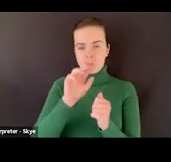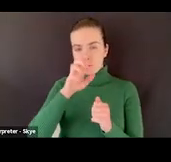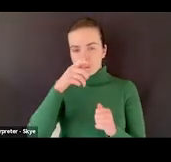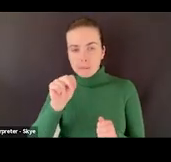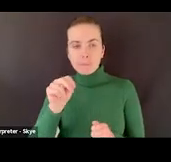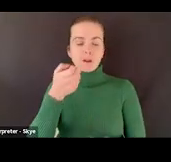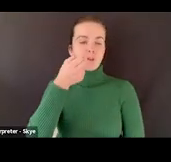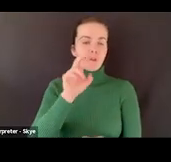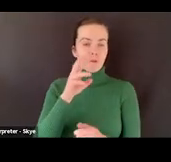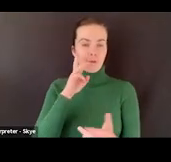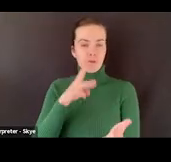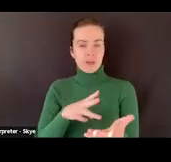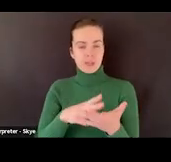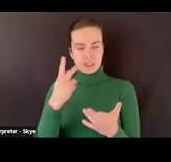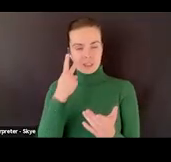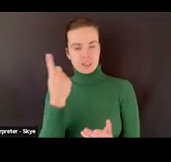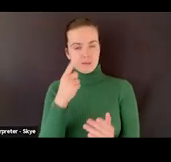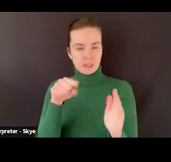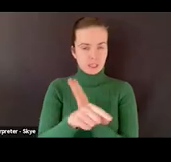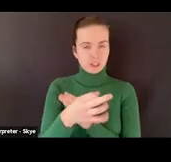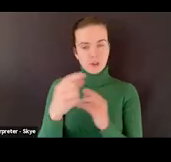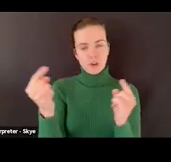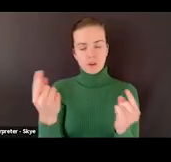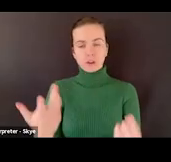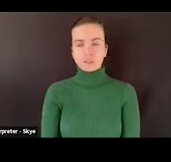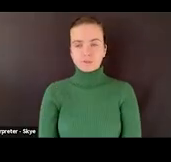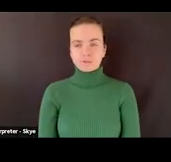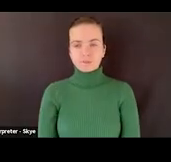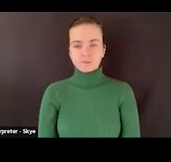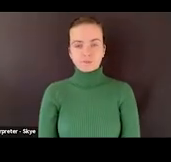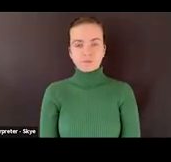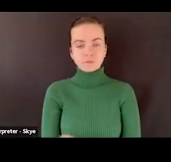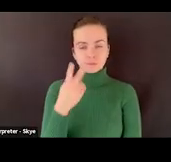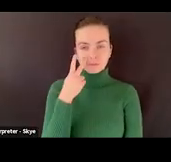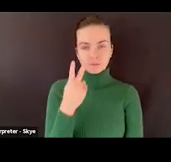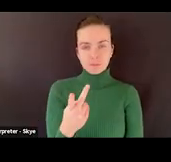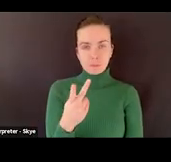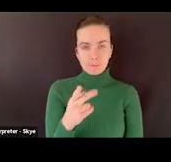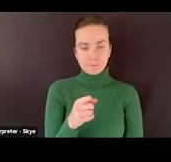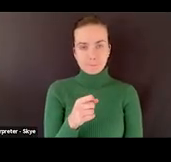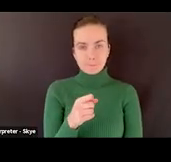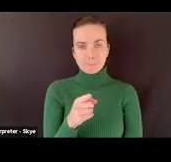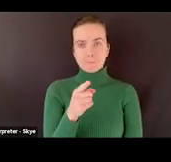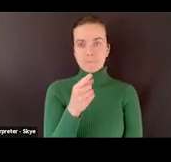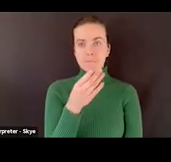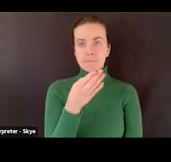ever witness someone being killed or seriously assaulted? As you see, the blue represents